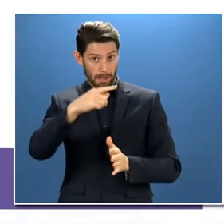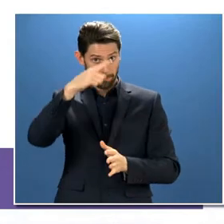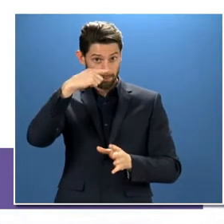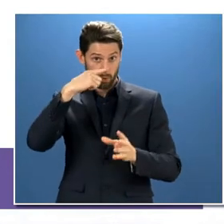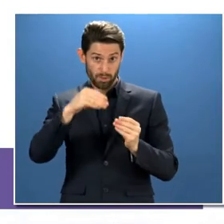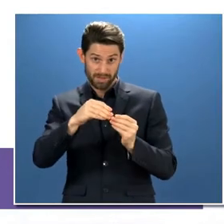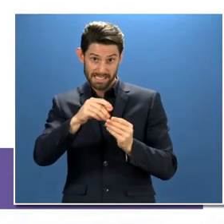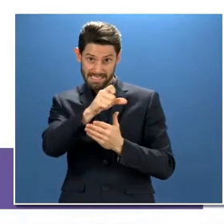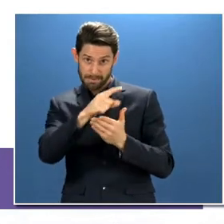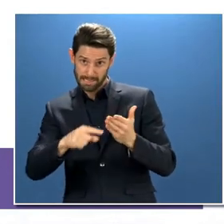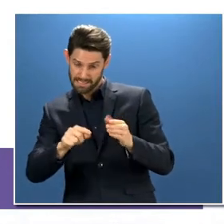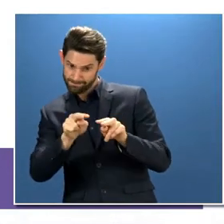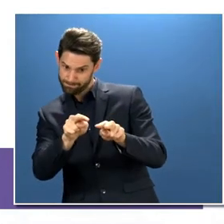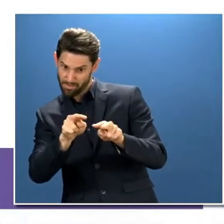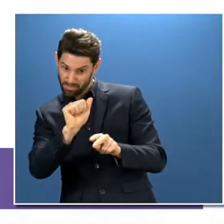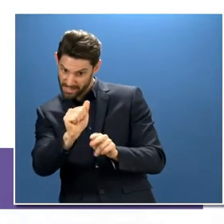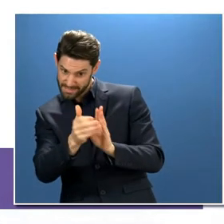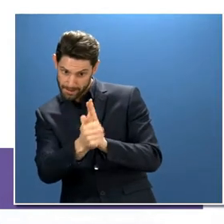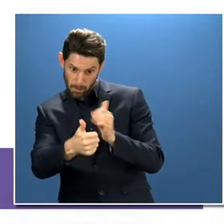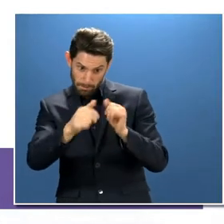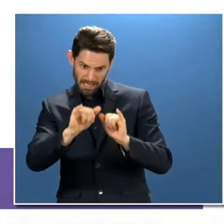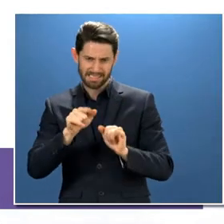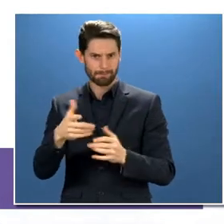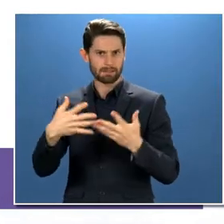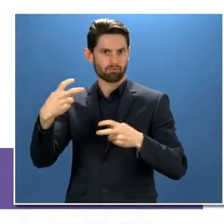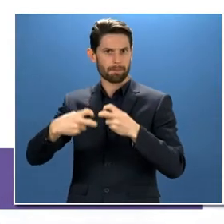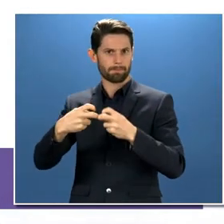Another important recommendation that was made by the committee on the rights